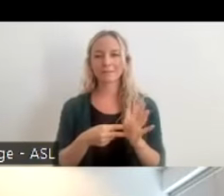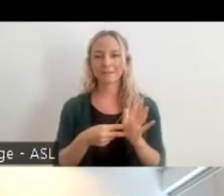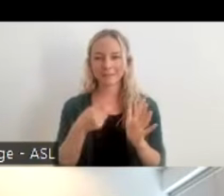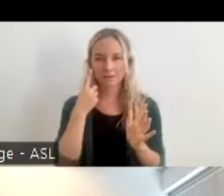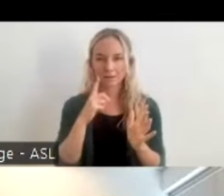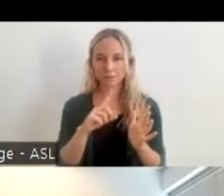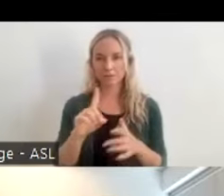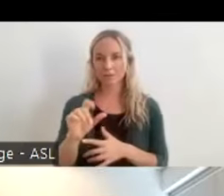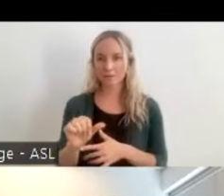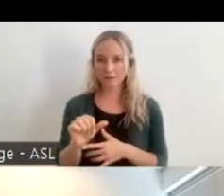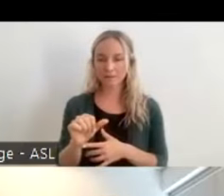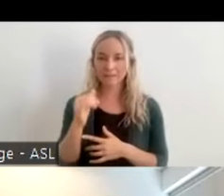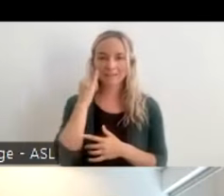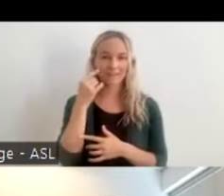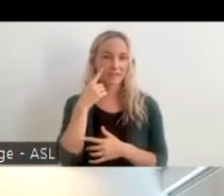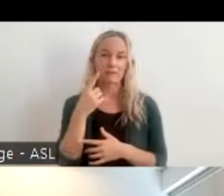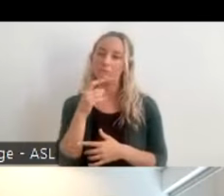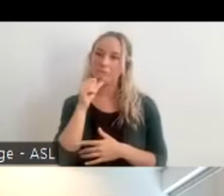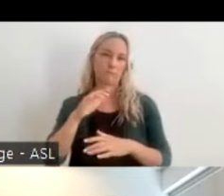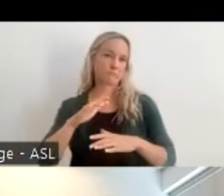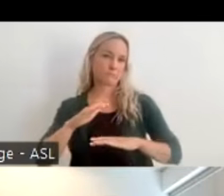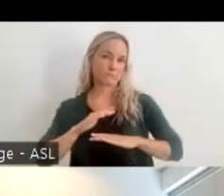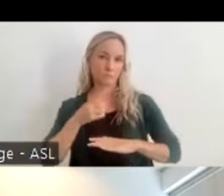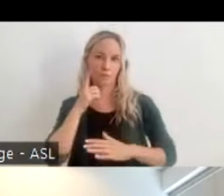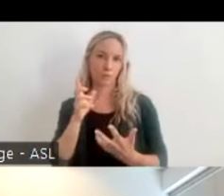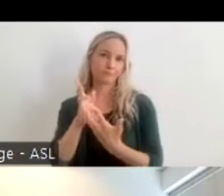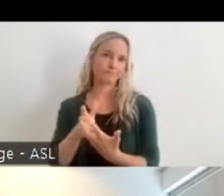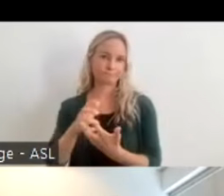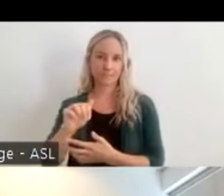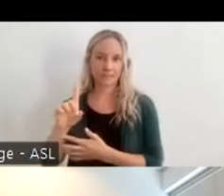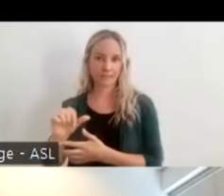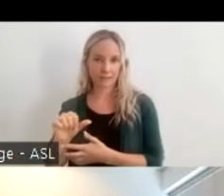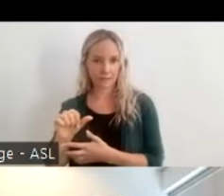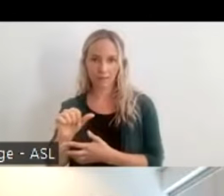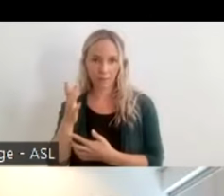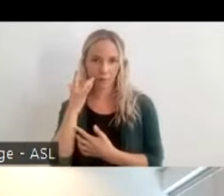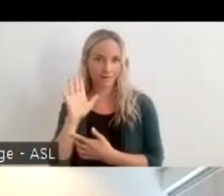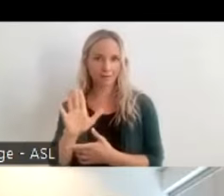a major life activity, In the federal case, the federal